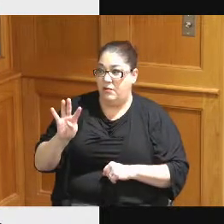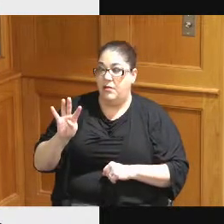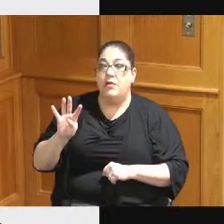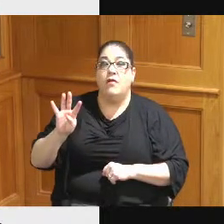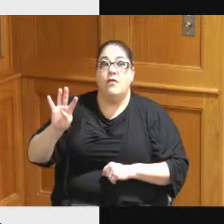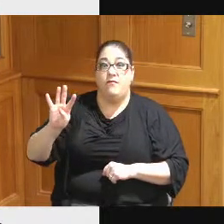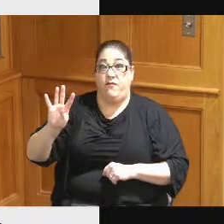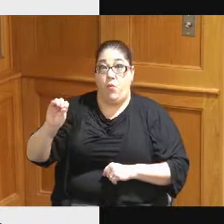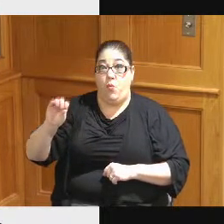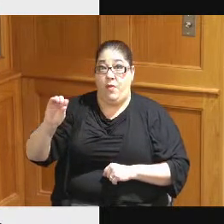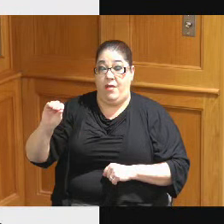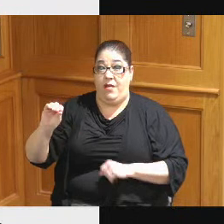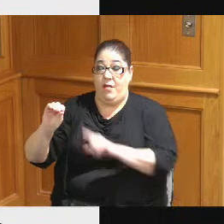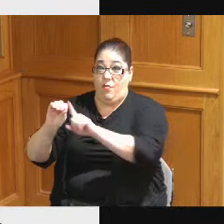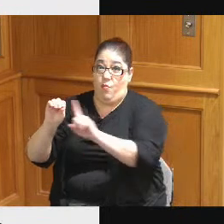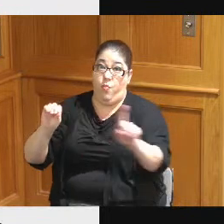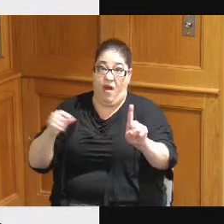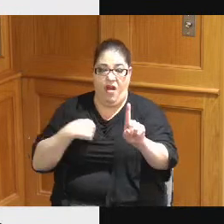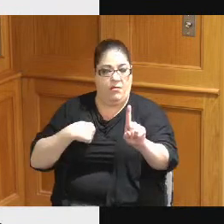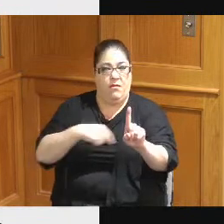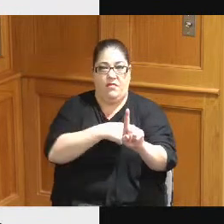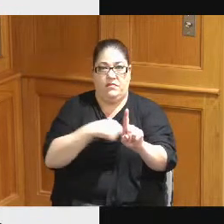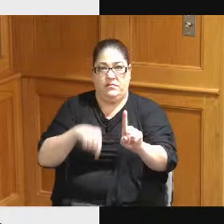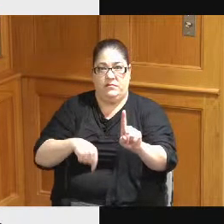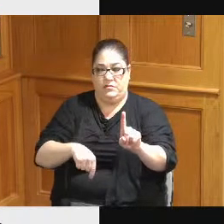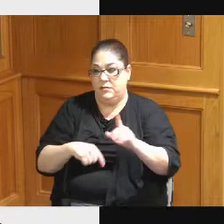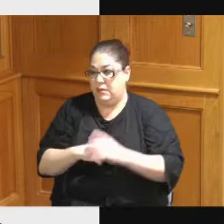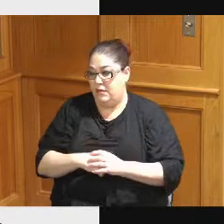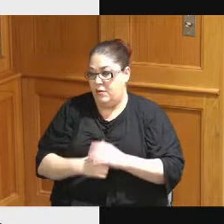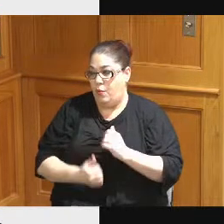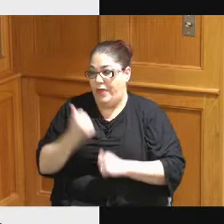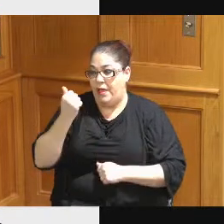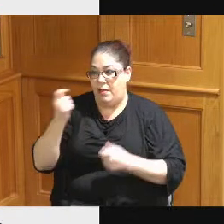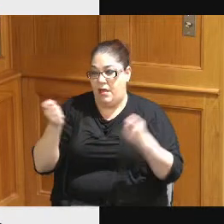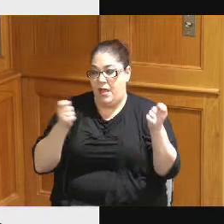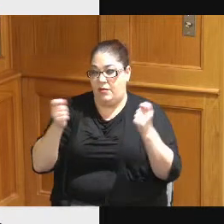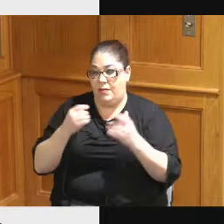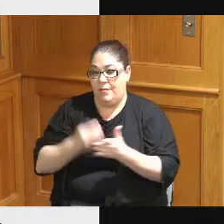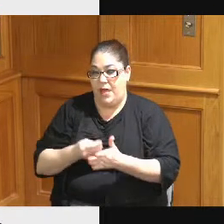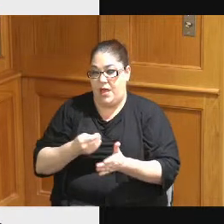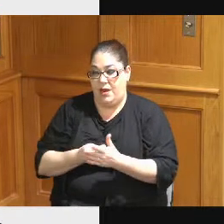point at which we started handling most of the money like that's really where we got into the